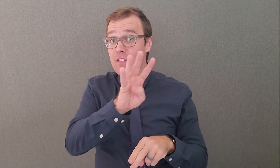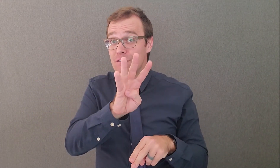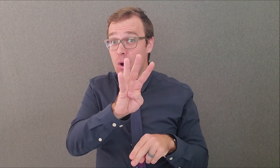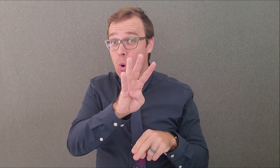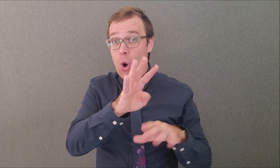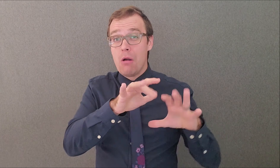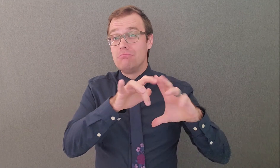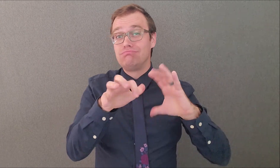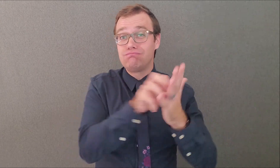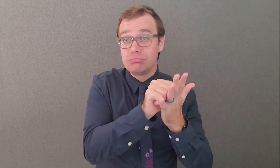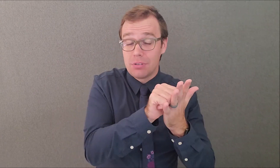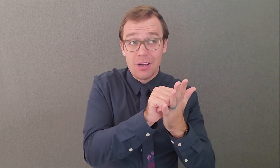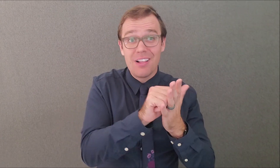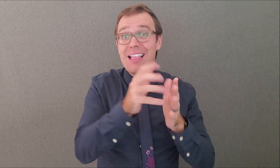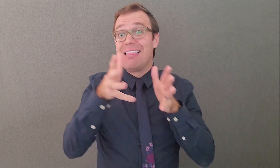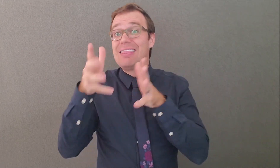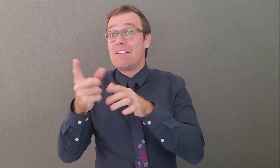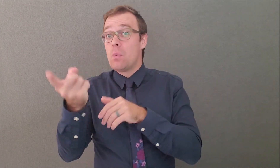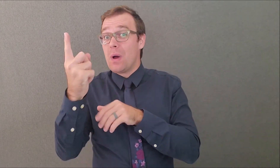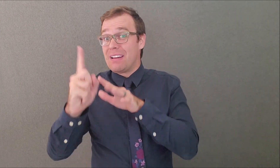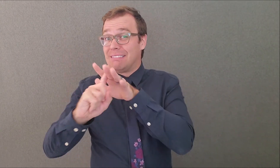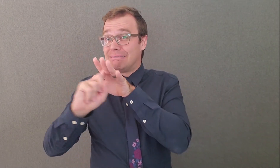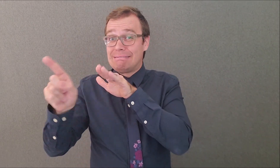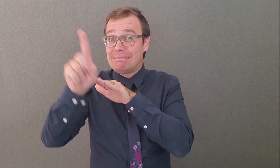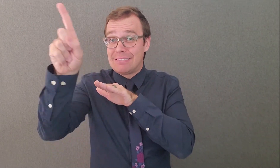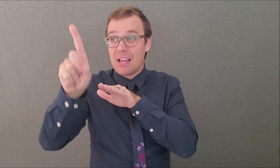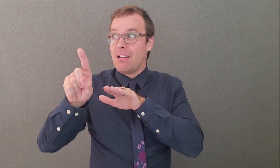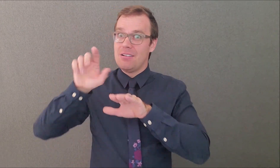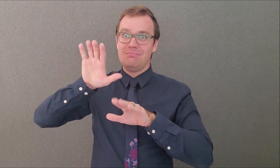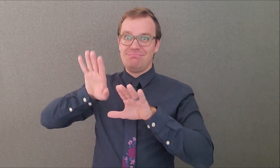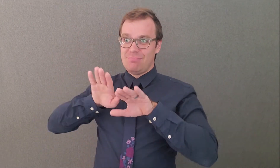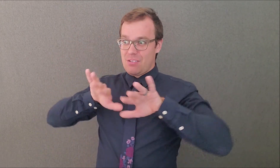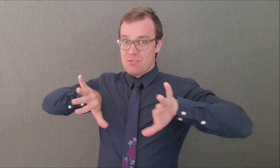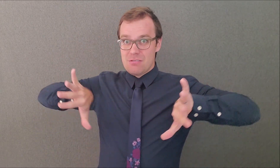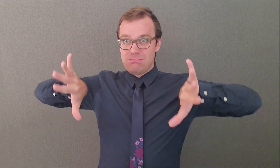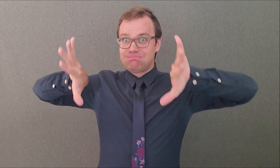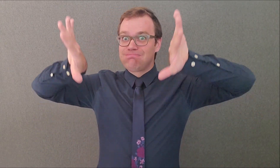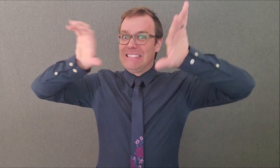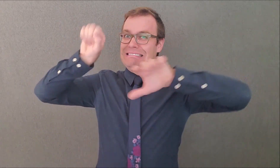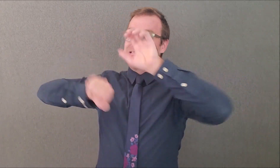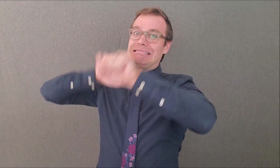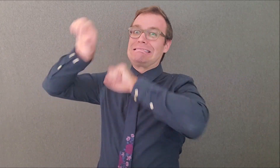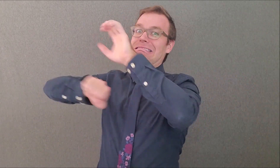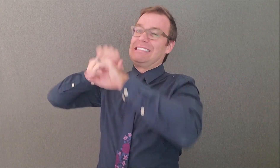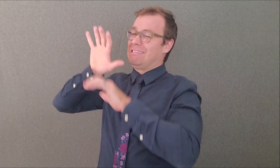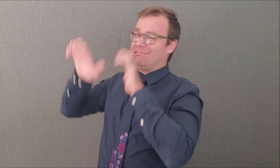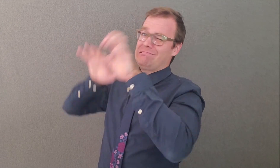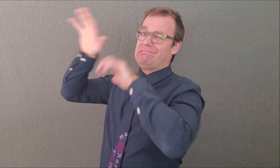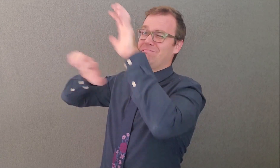the only avenue of escape was up the canyon walls. The sudden flood that churned down